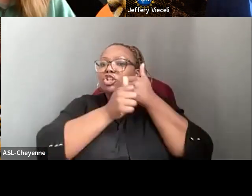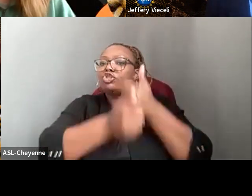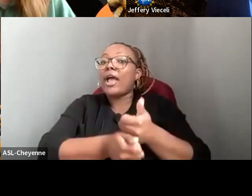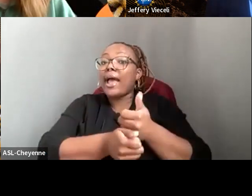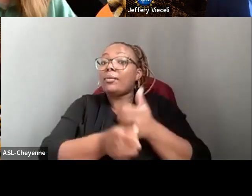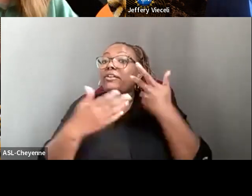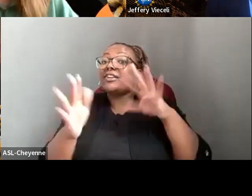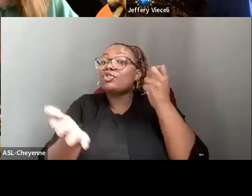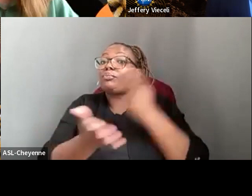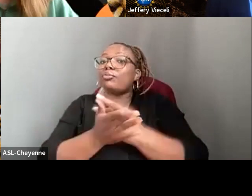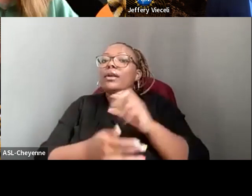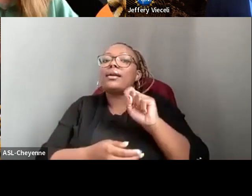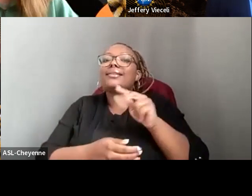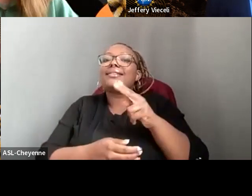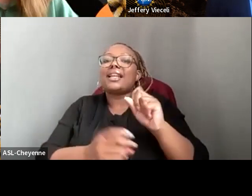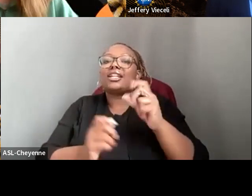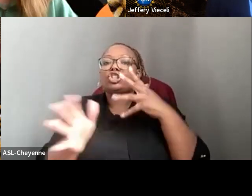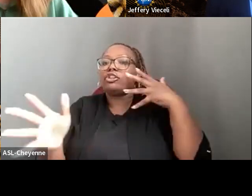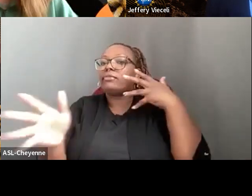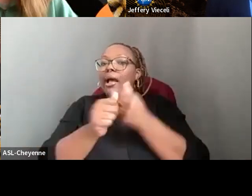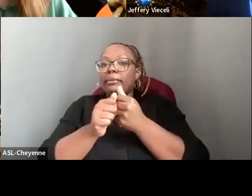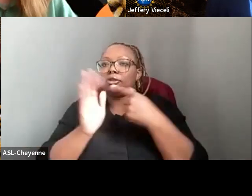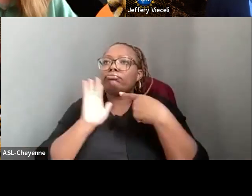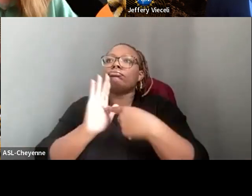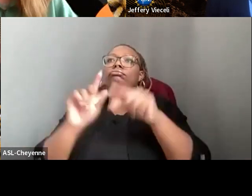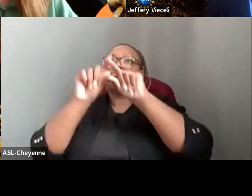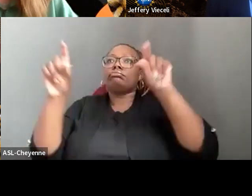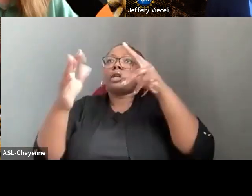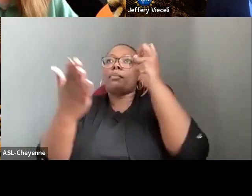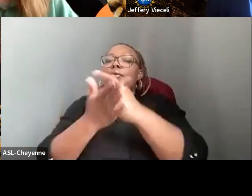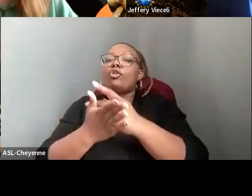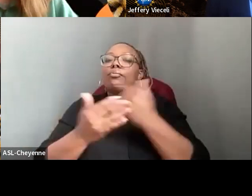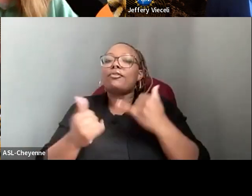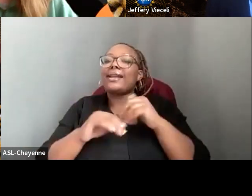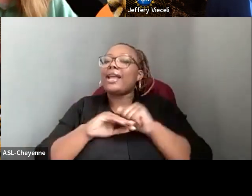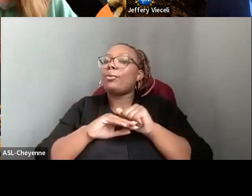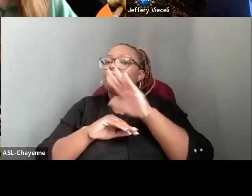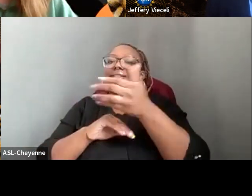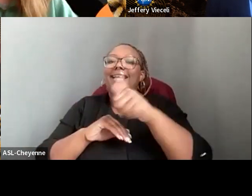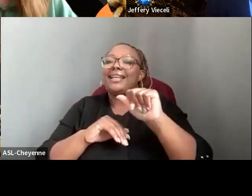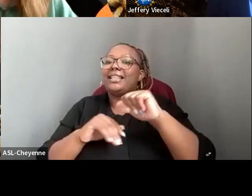so that you should see that it has been approved. But we are currently not sending anything out to the original awardee.